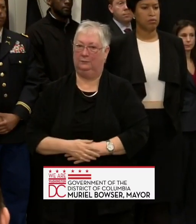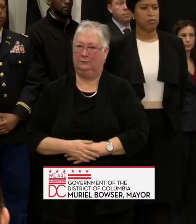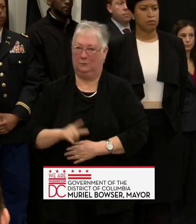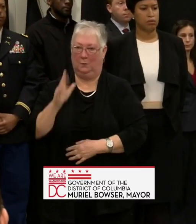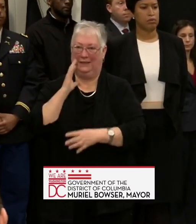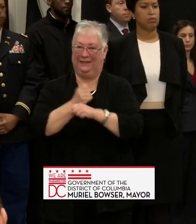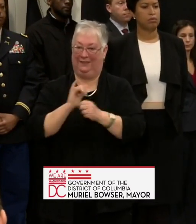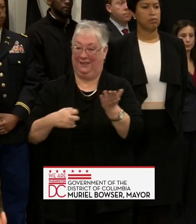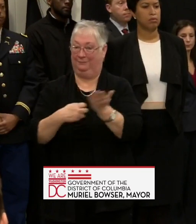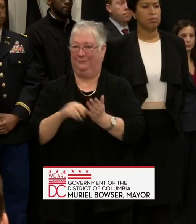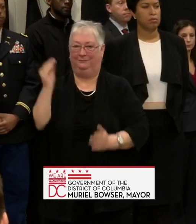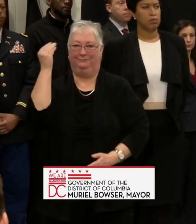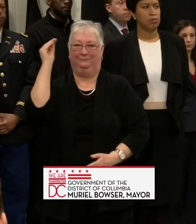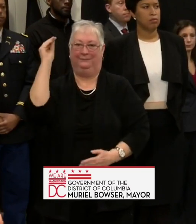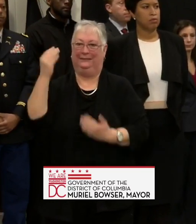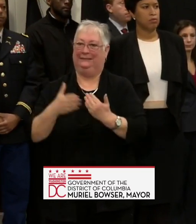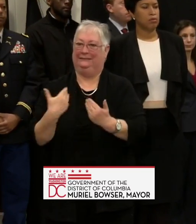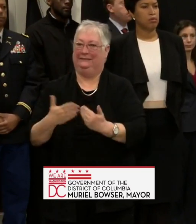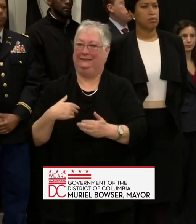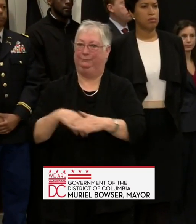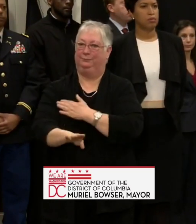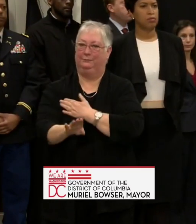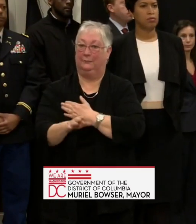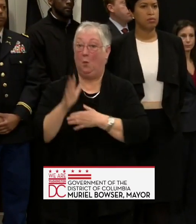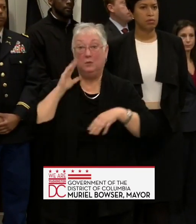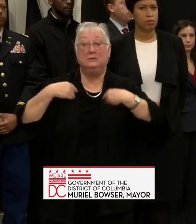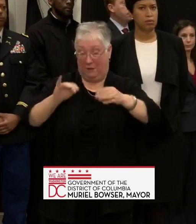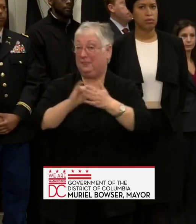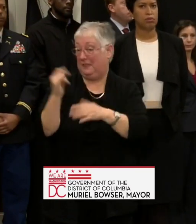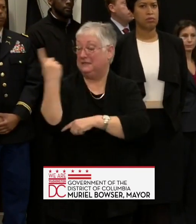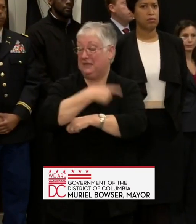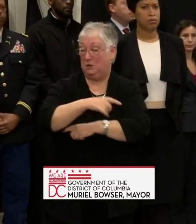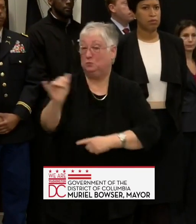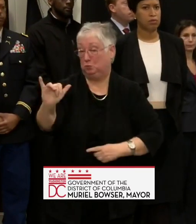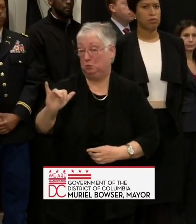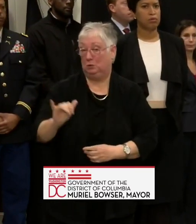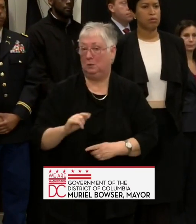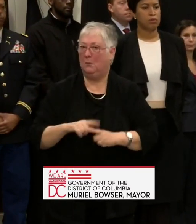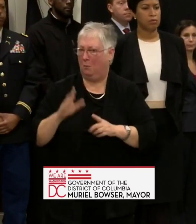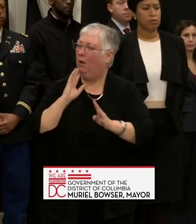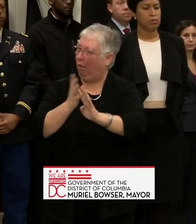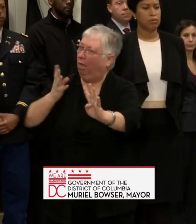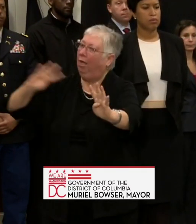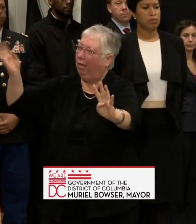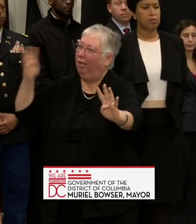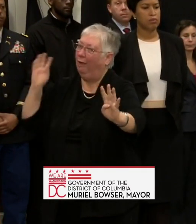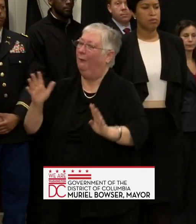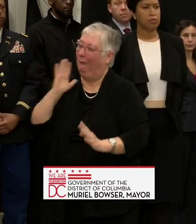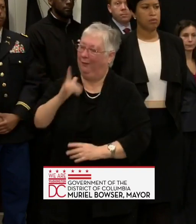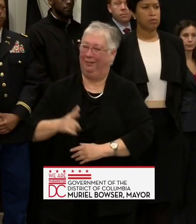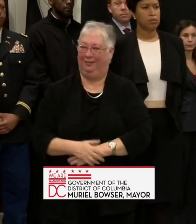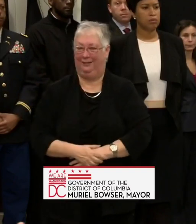WE WILL BE SELLING THOSE THE DAY OF THE EVENT BUT AGAIN THE LINES WILL BE THICKER AT THAT POINT. AND I ALSO WANT TO THANK ALL OF